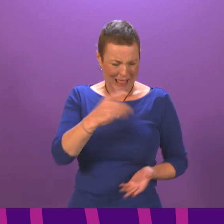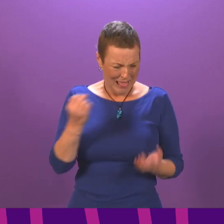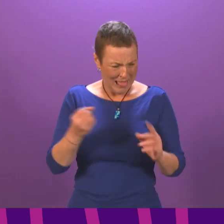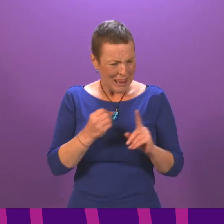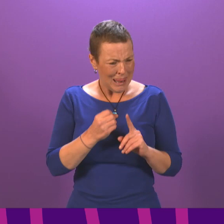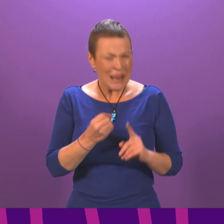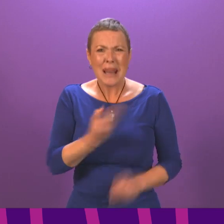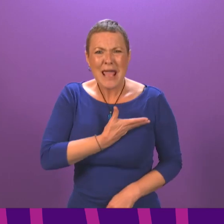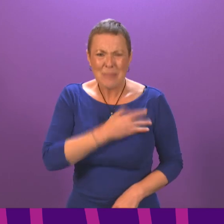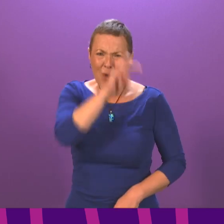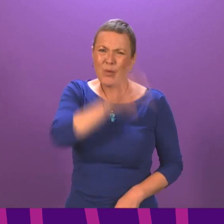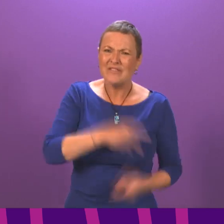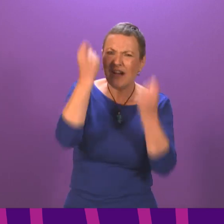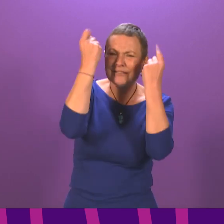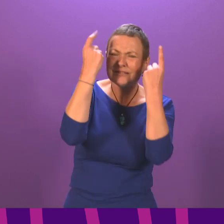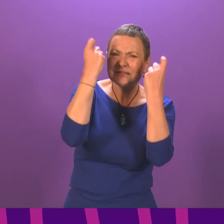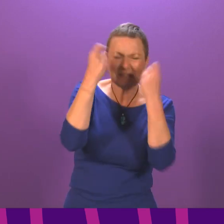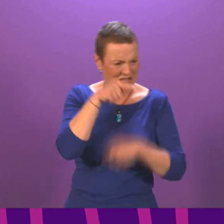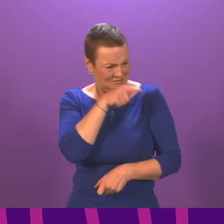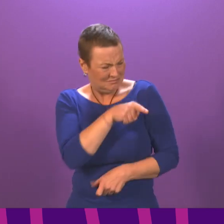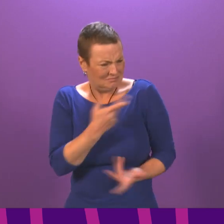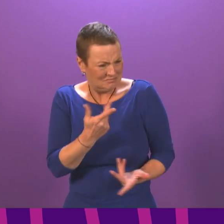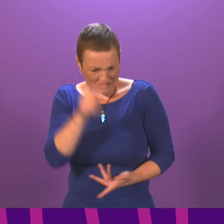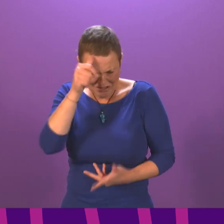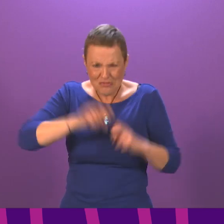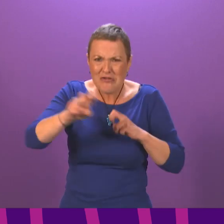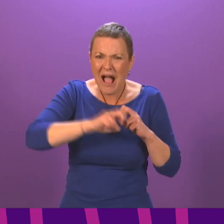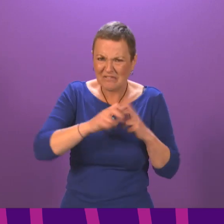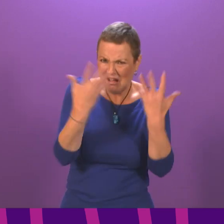the sensible approach is right now. There were internal travel restrictions there at